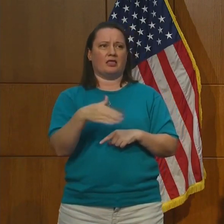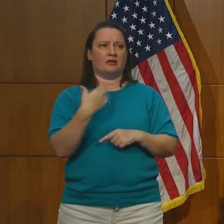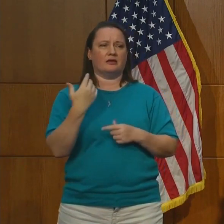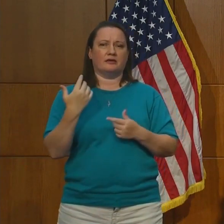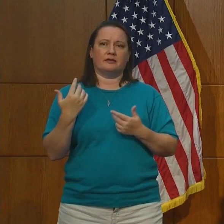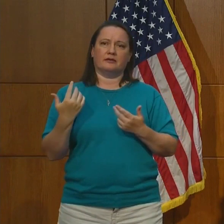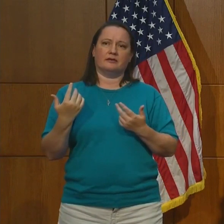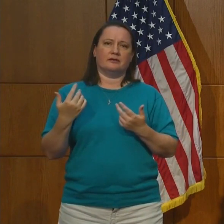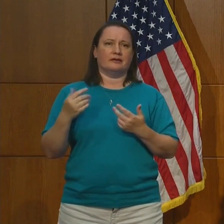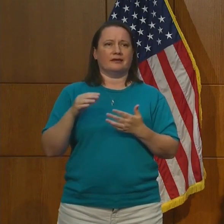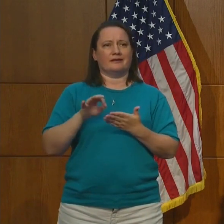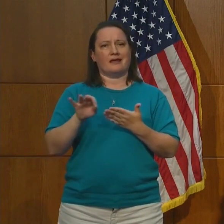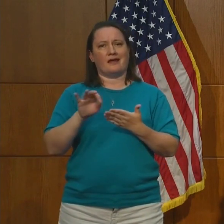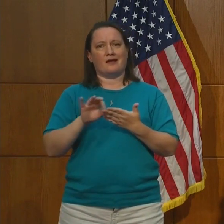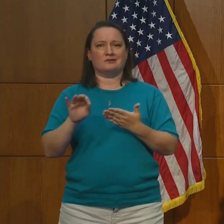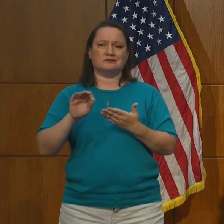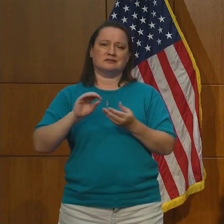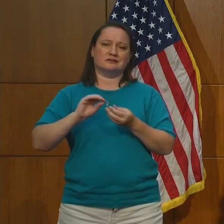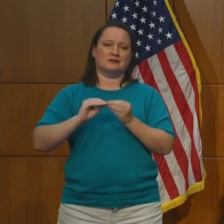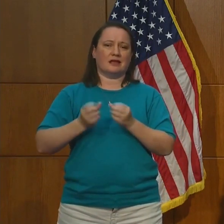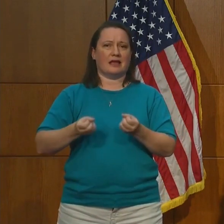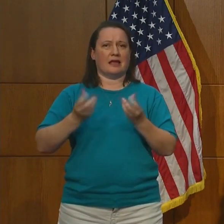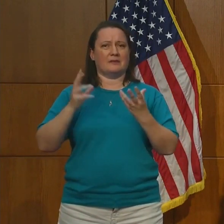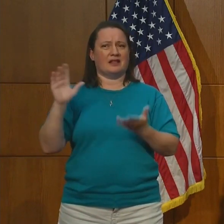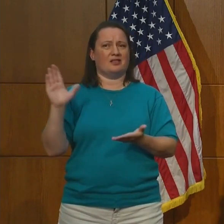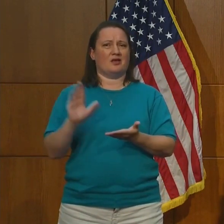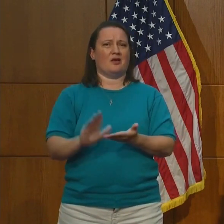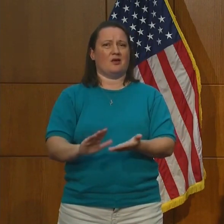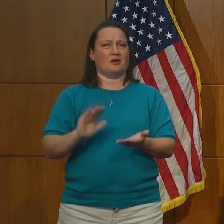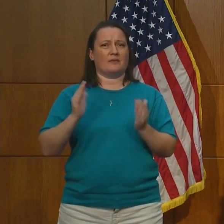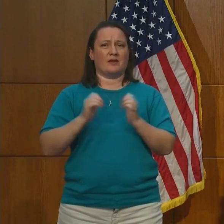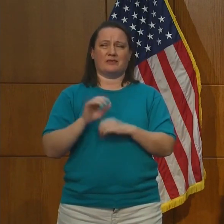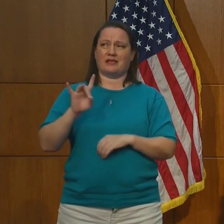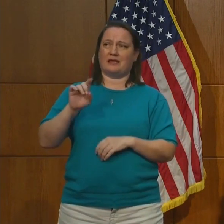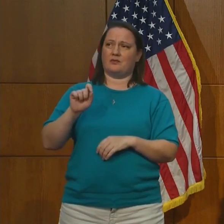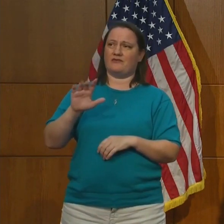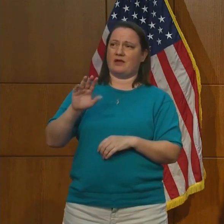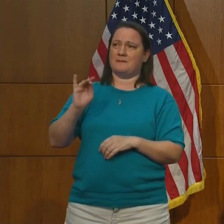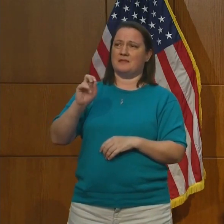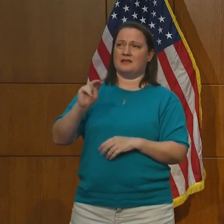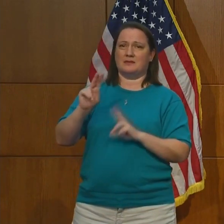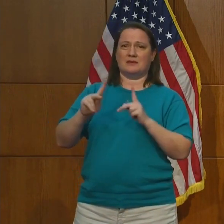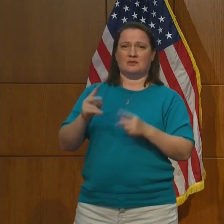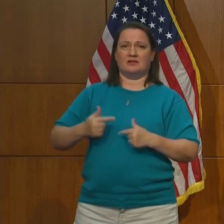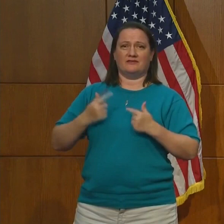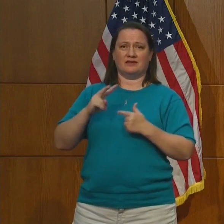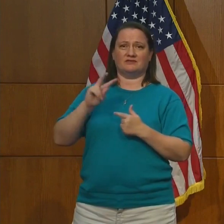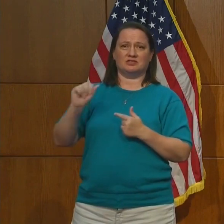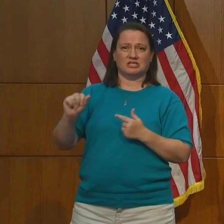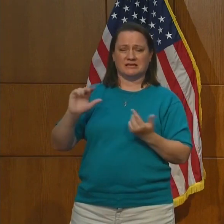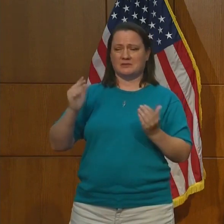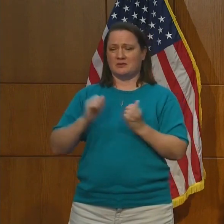IN HYGIENE WHERE COVER. THANK YOU ALL OF THE NAME. OUT THERE SOCIAL MEDIA WHO SAID YOU KNOW